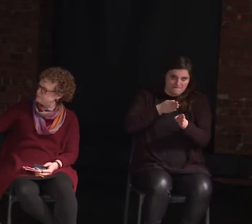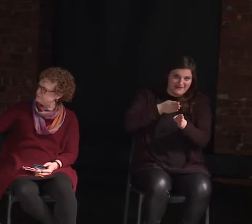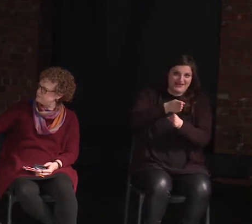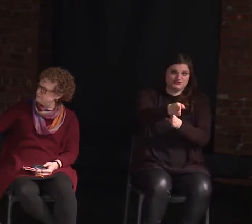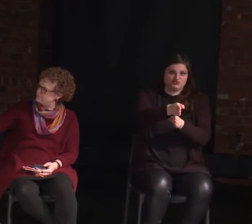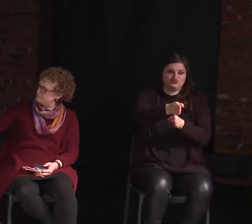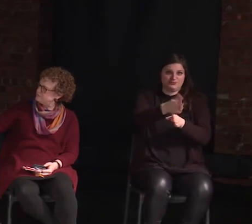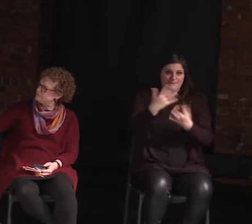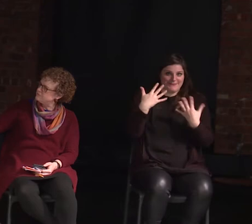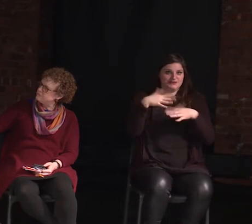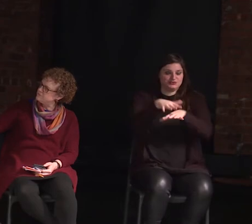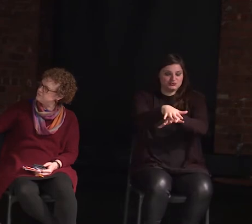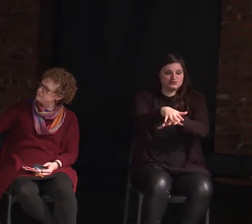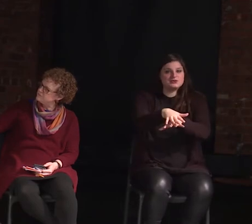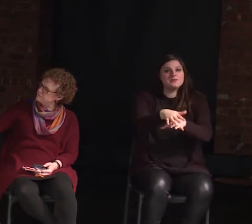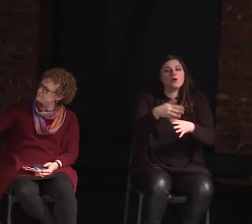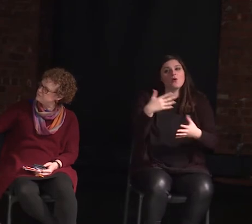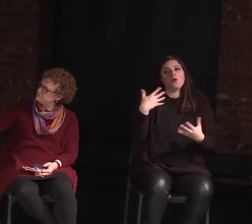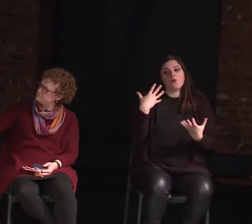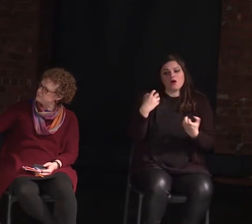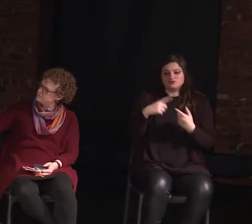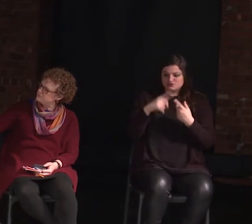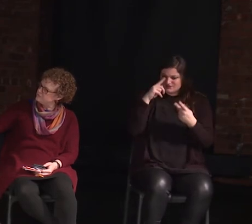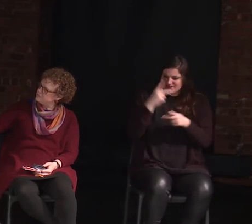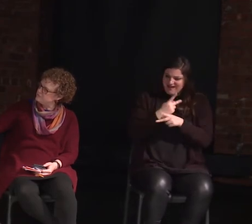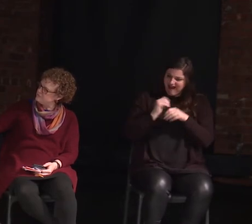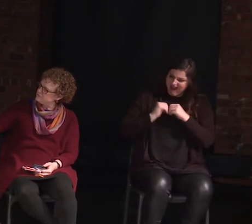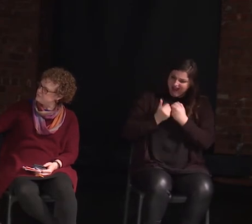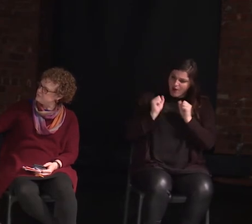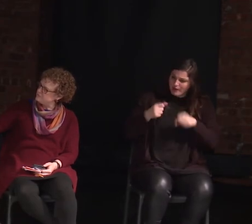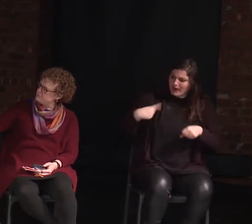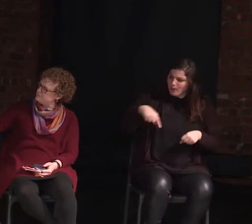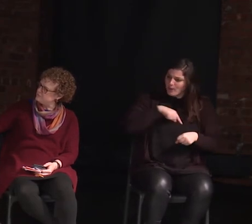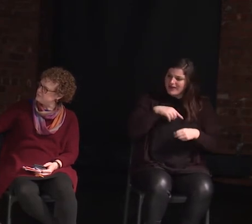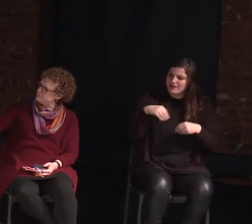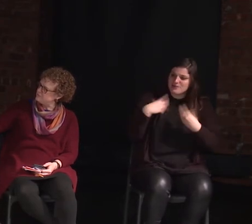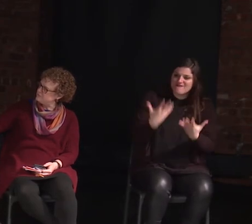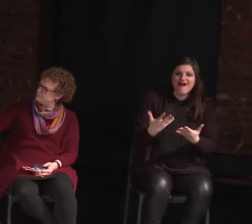We've been thinking a lot about how do we democratize what we know and what we do to